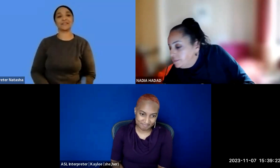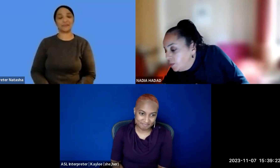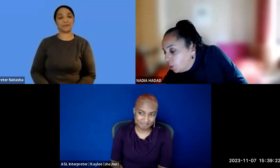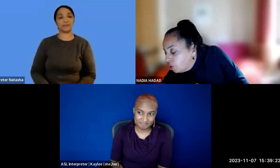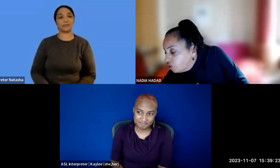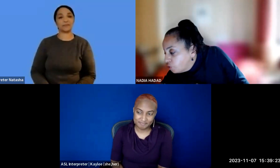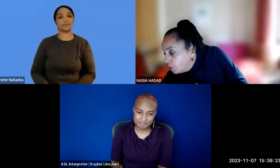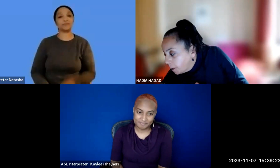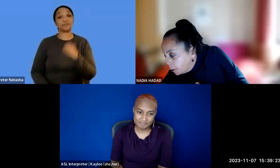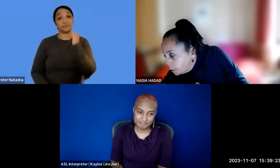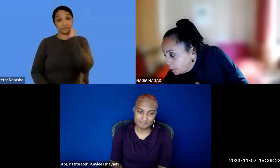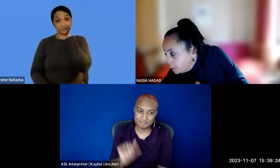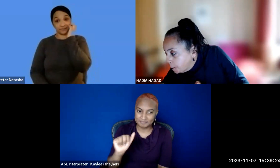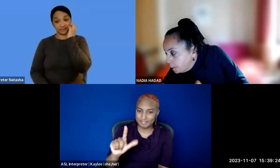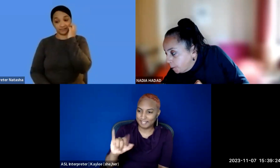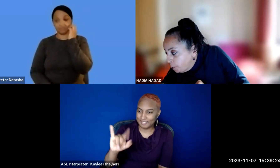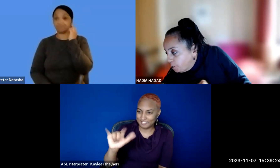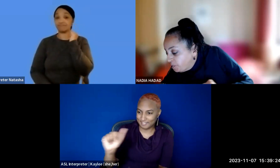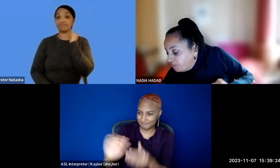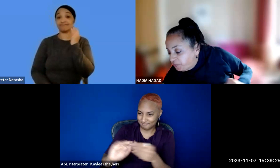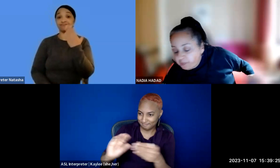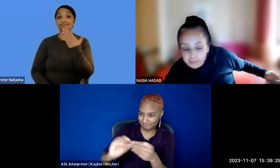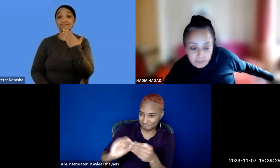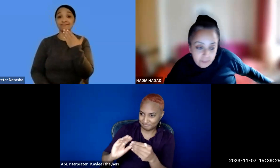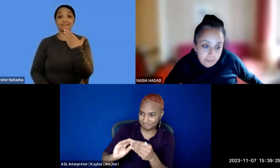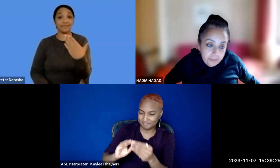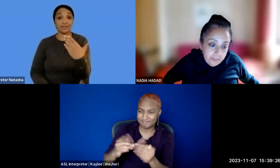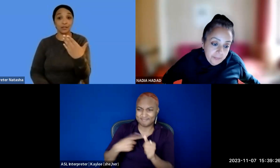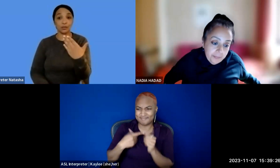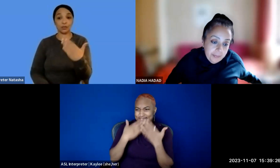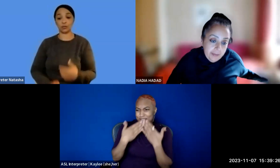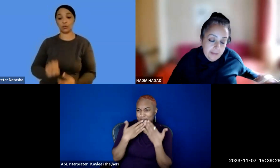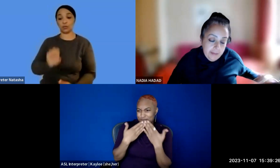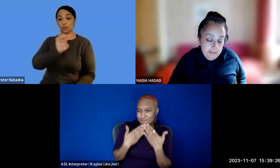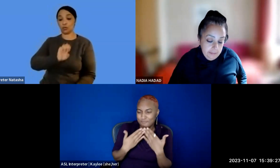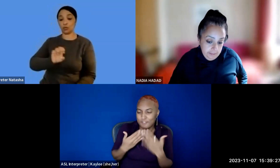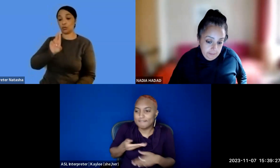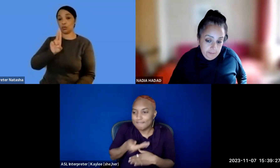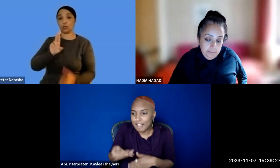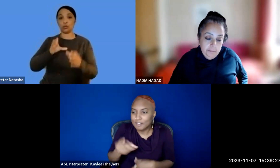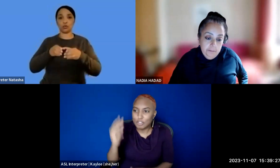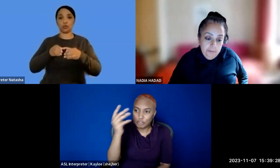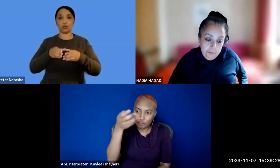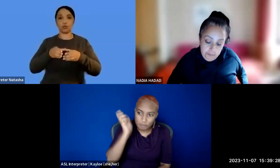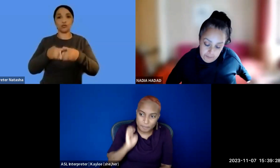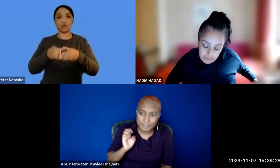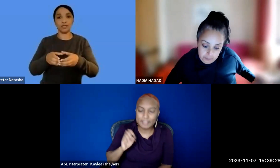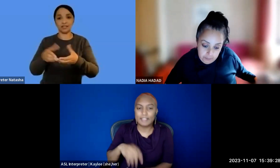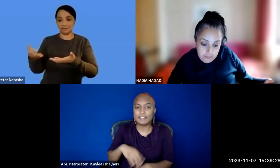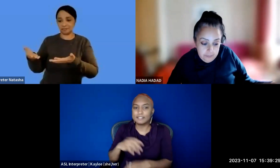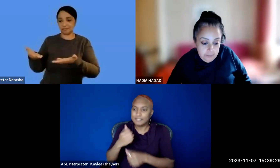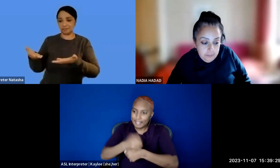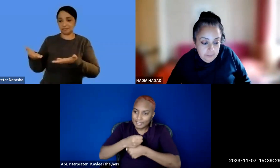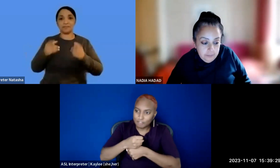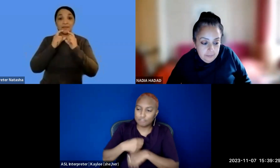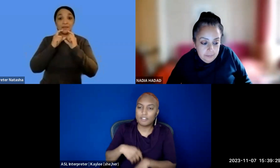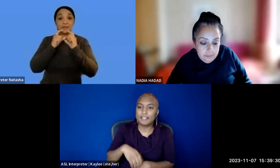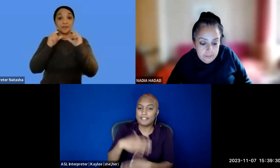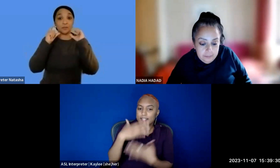First of all, thank you very much for inviting the EU Delegation to Mozambique to participate in this forum.